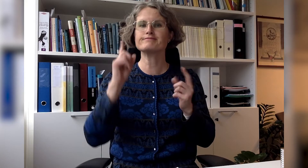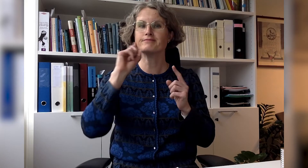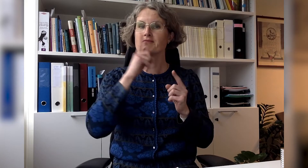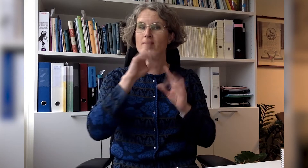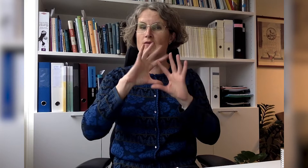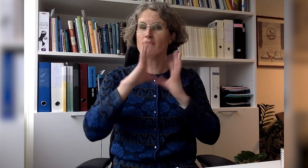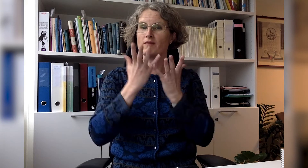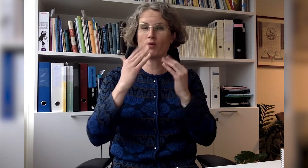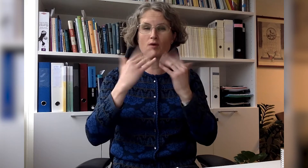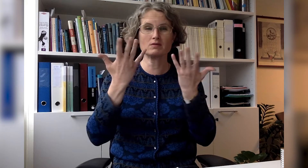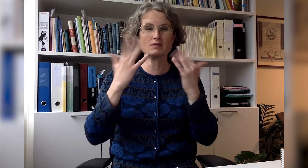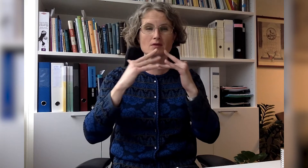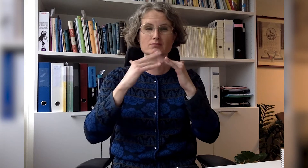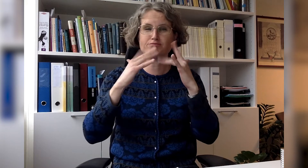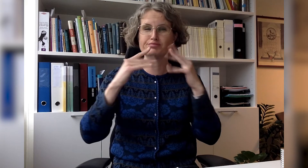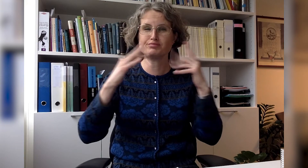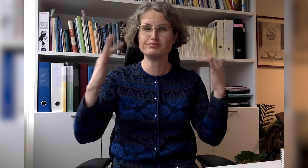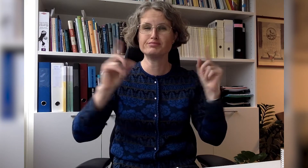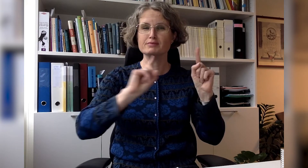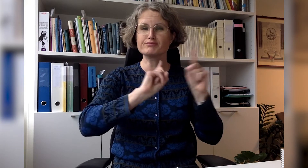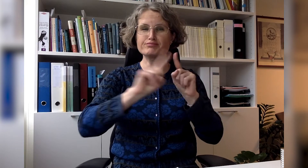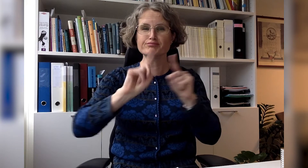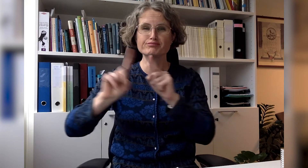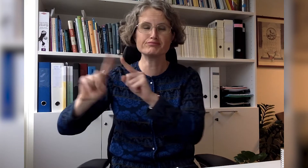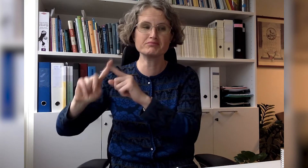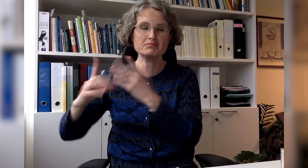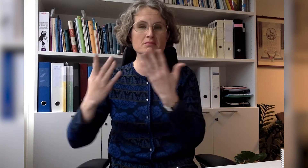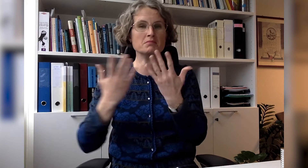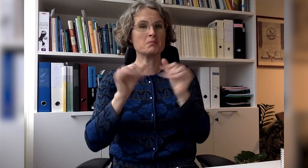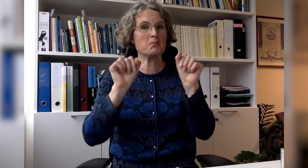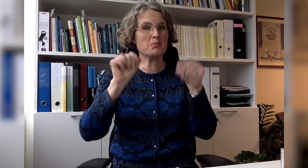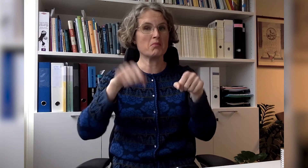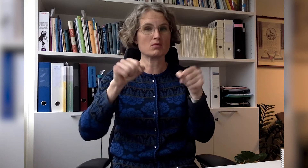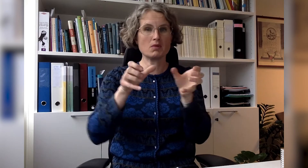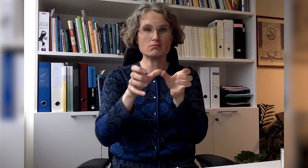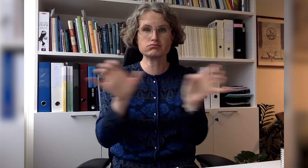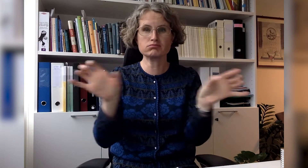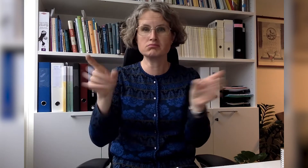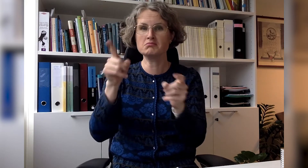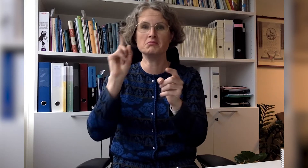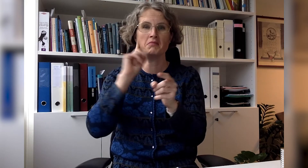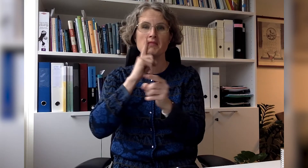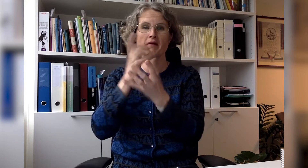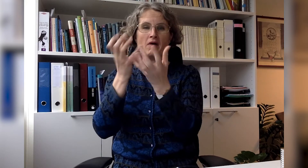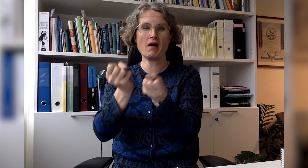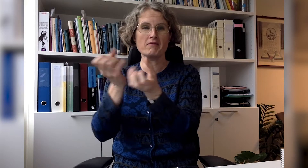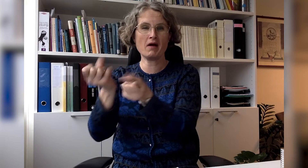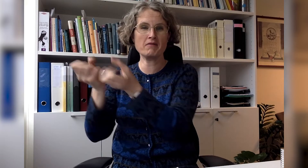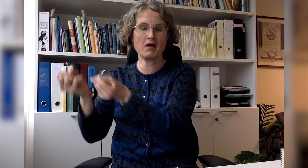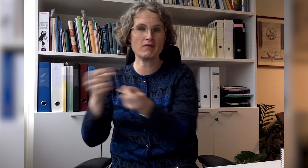The Deaf world is diverse. It is possible to group them in two; the first group